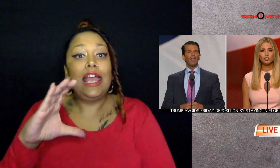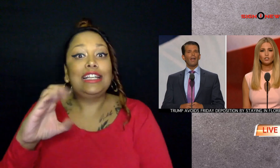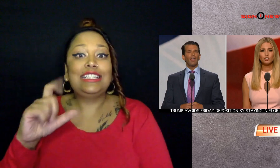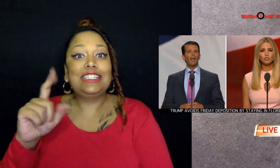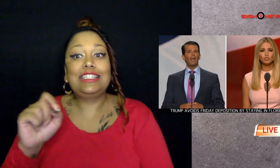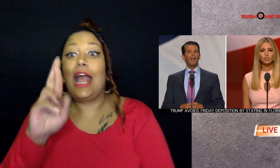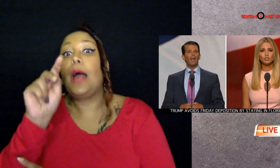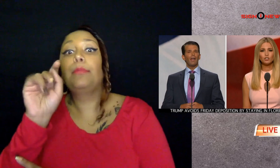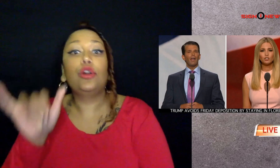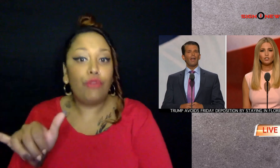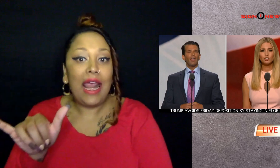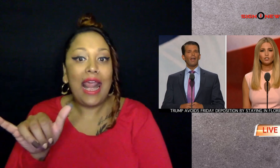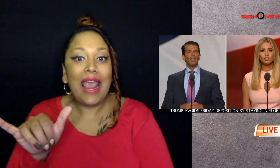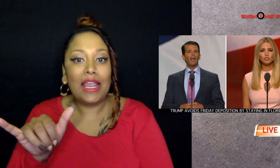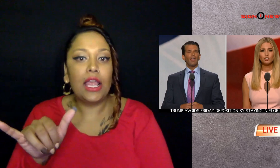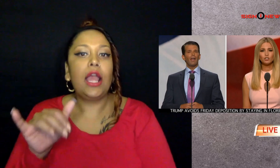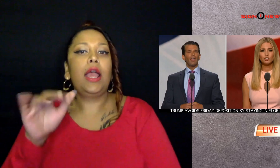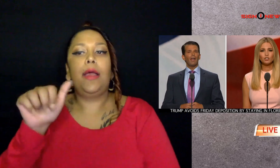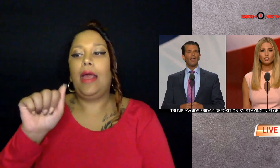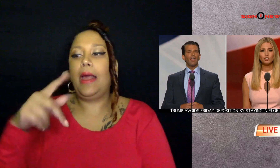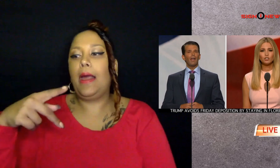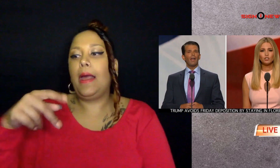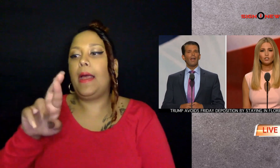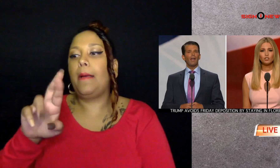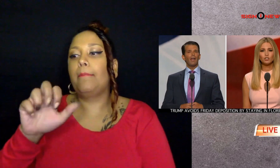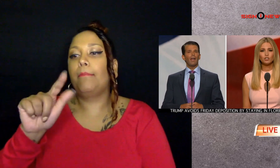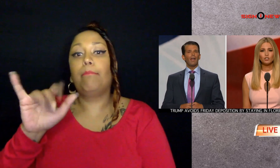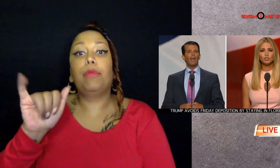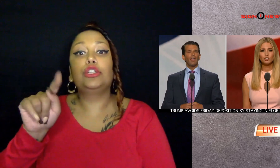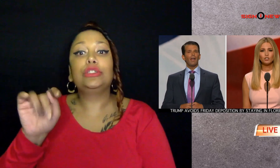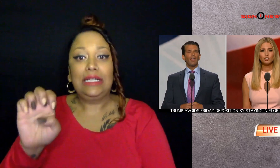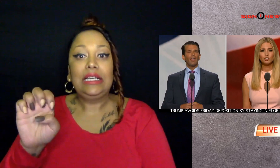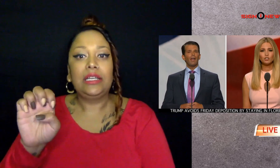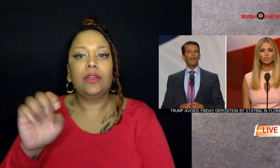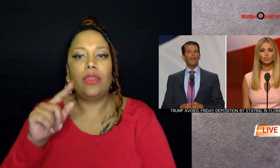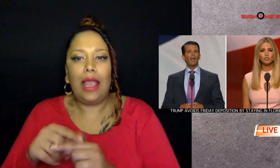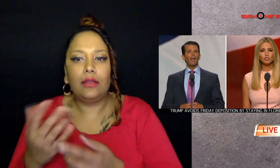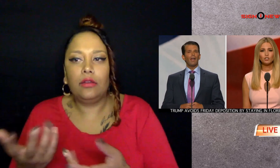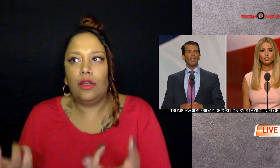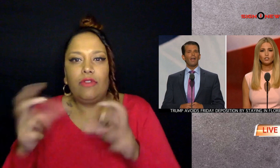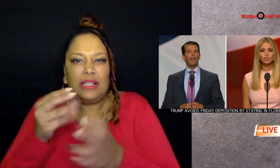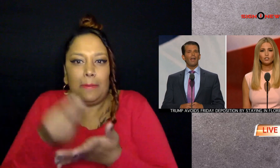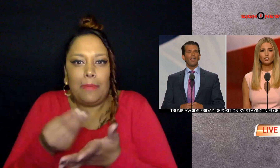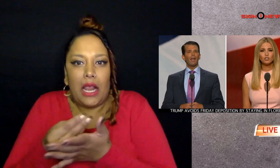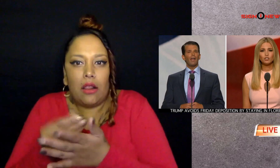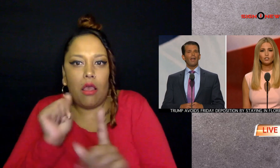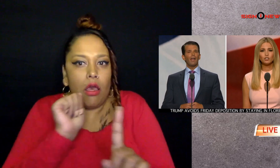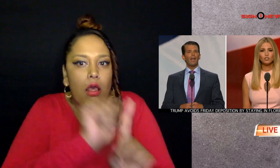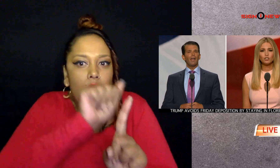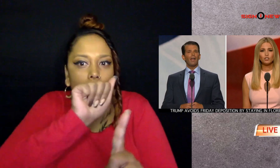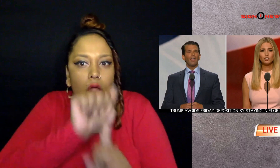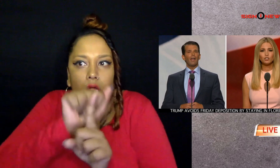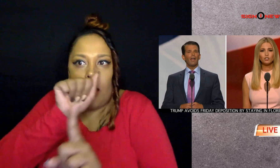celebrity apprentice to bring in money for endorsing scam businesses